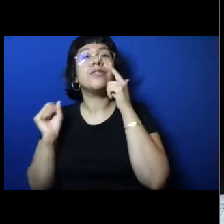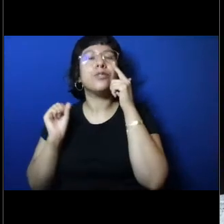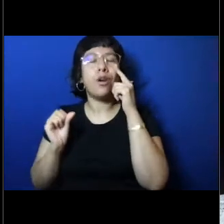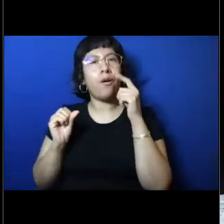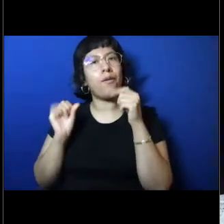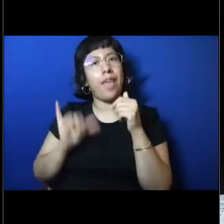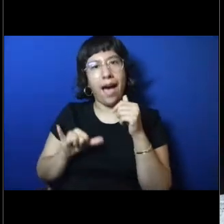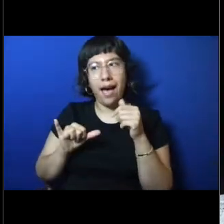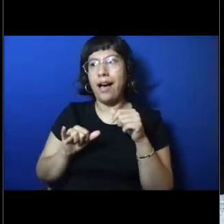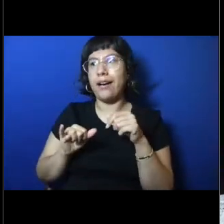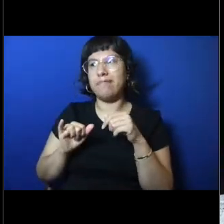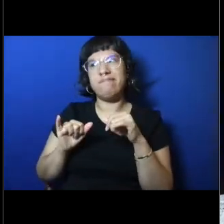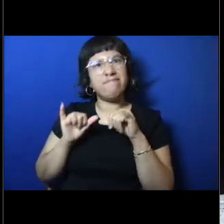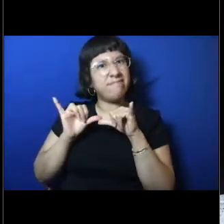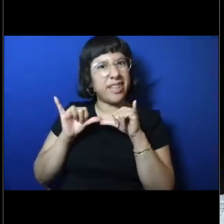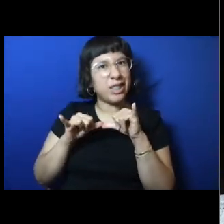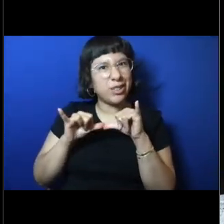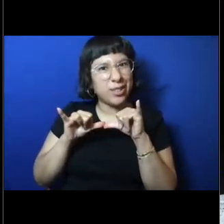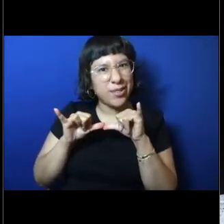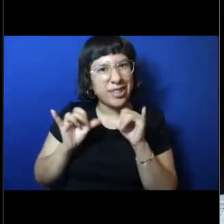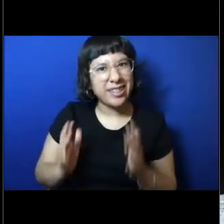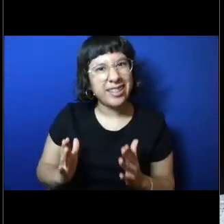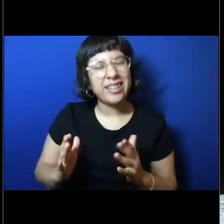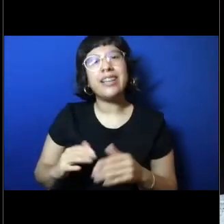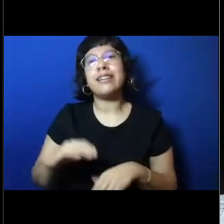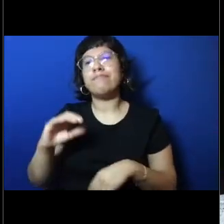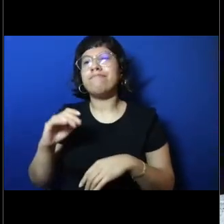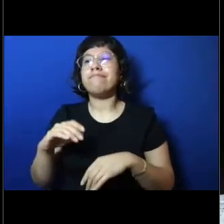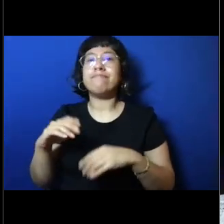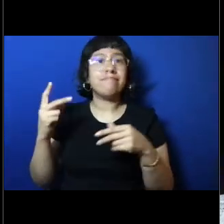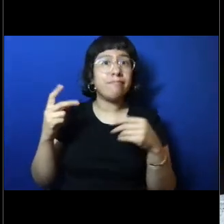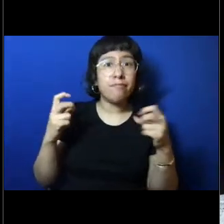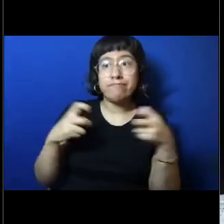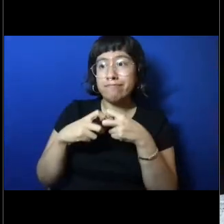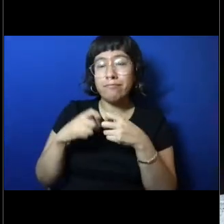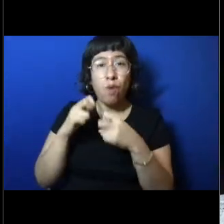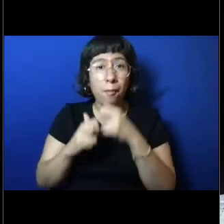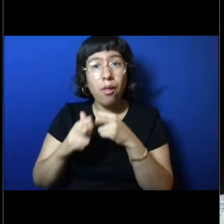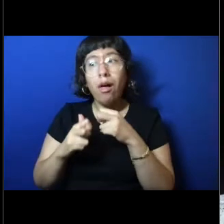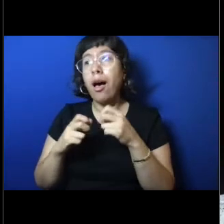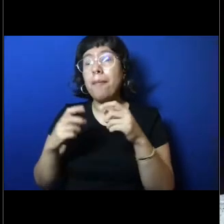which is solving problems using math and science. And that's kind of what I was doing starting out.